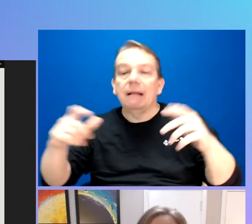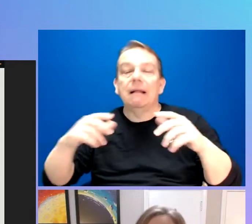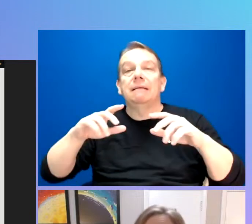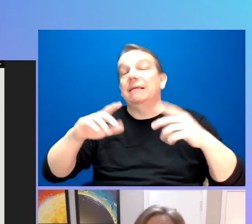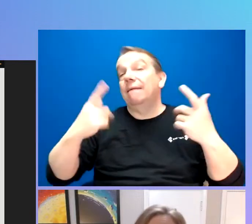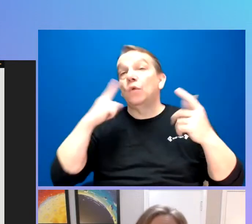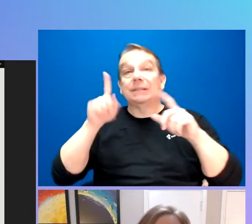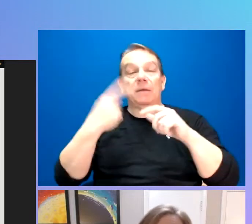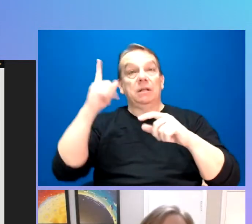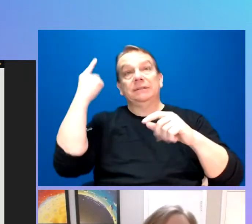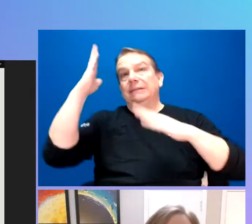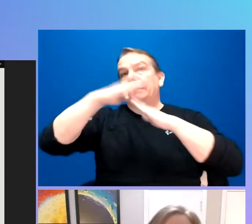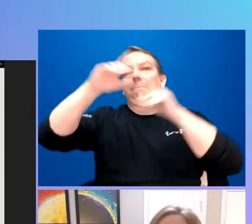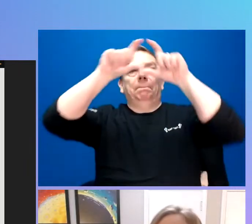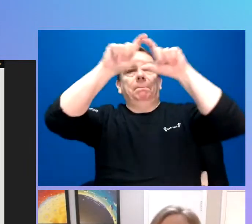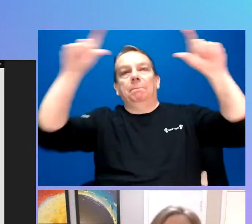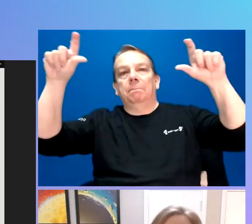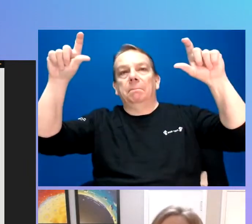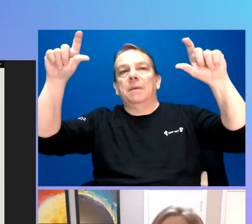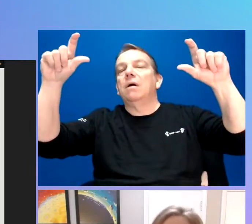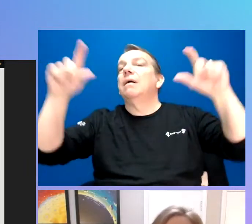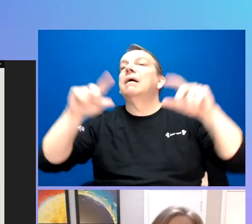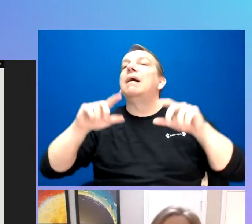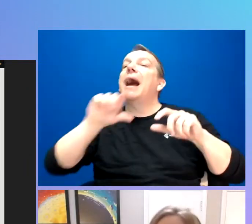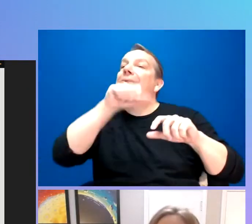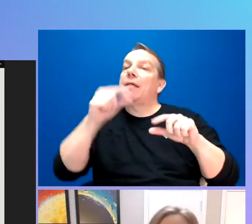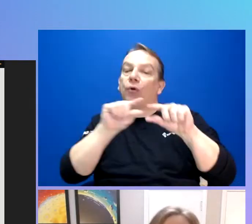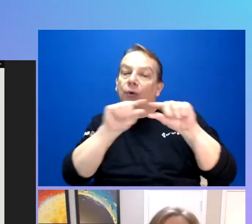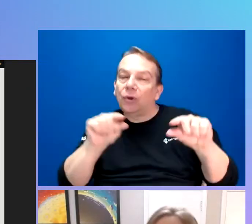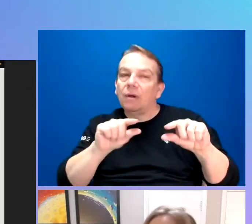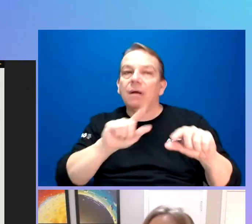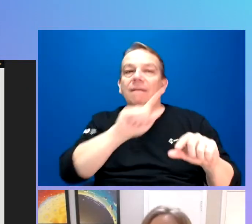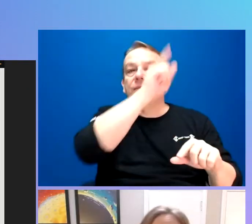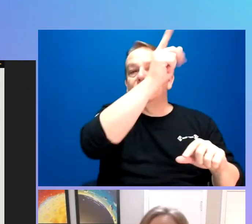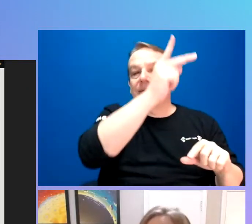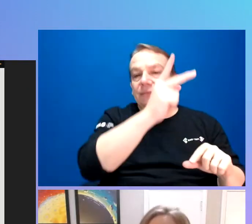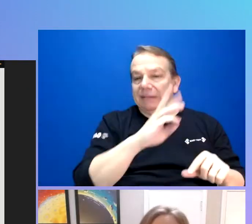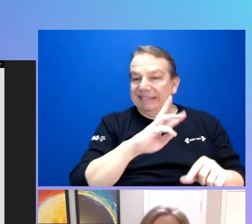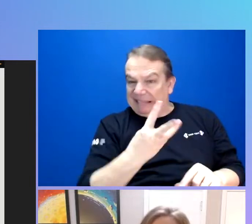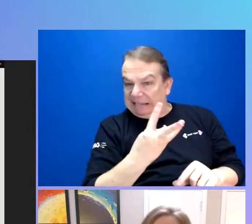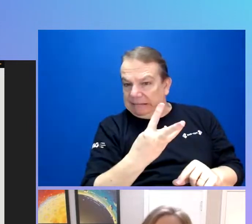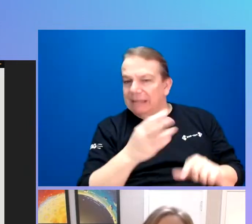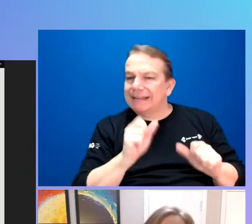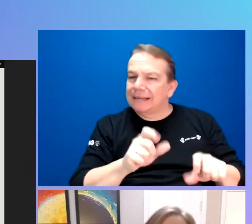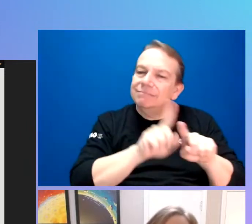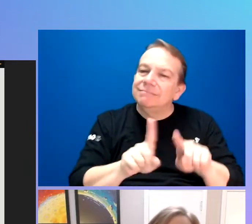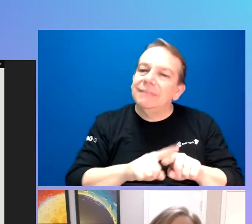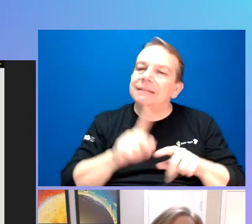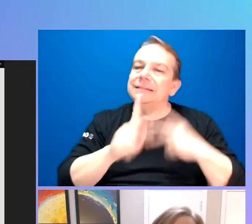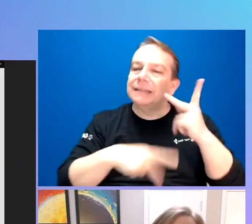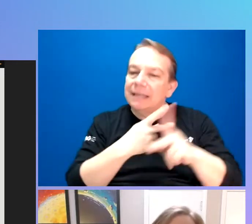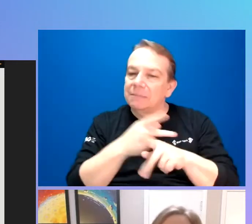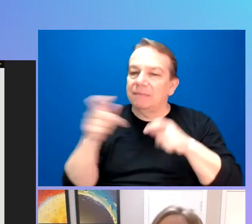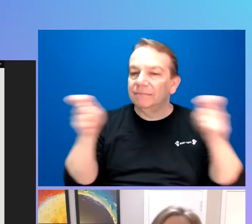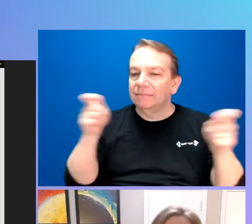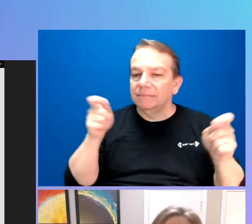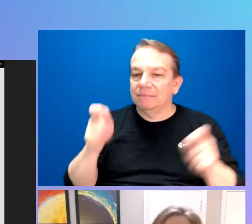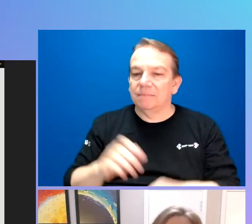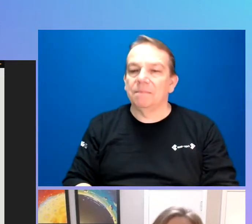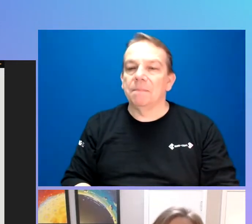heading level six inputs and labels. So like check boxes, radio buttons and text fields,